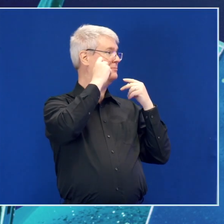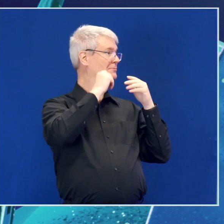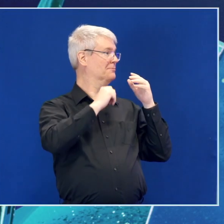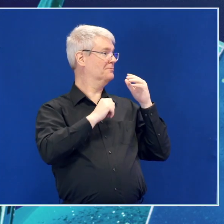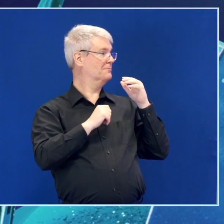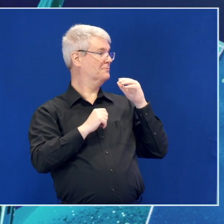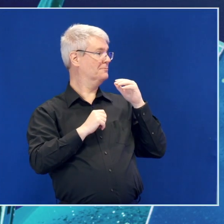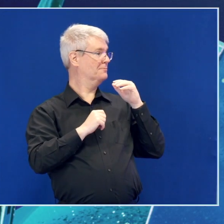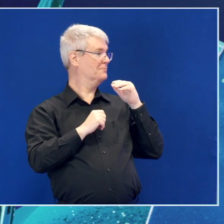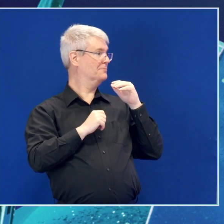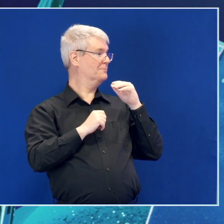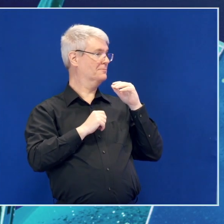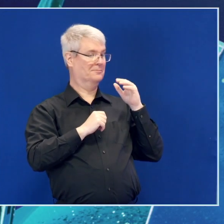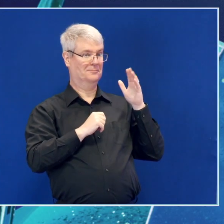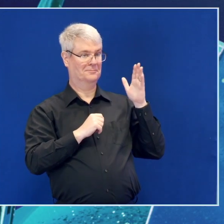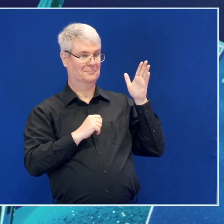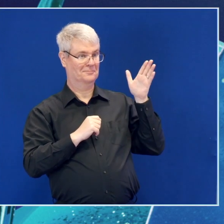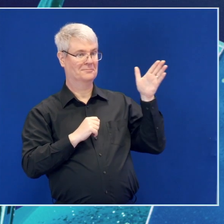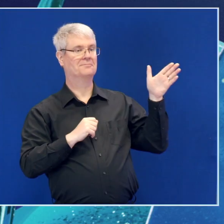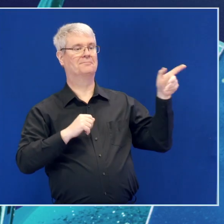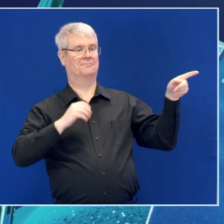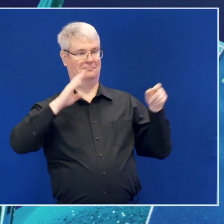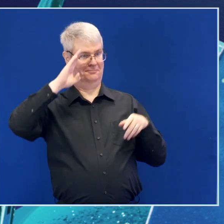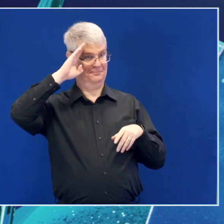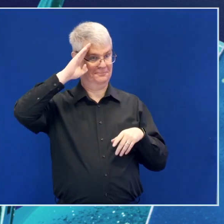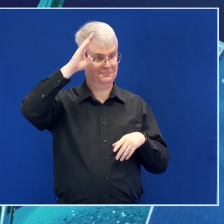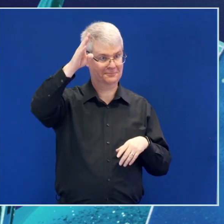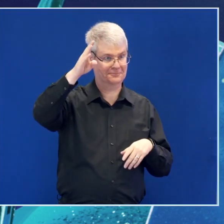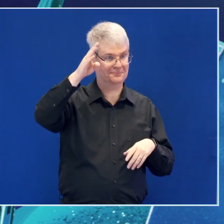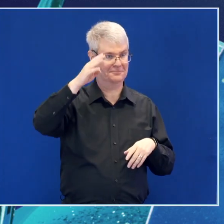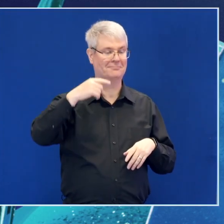Hello, everyone. I really appreciate the examples shared